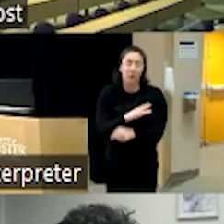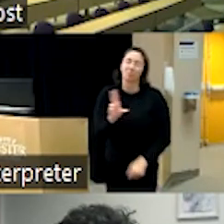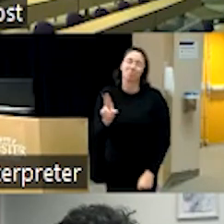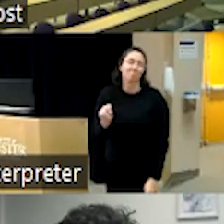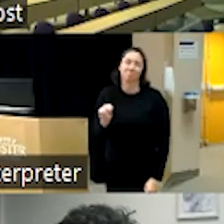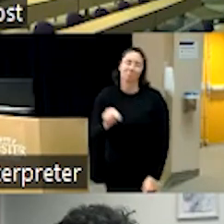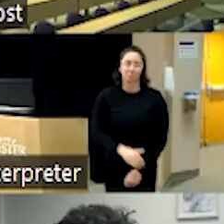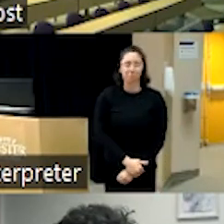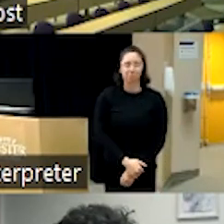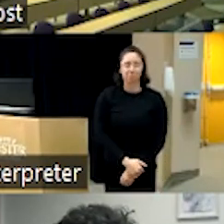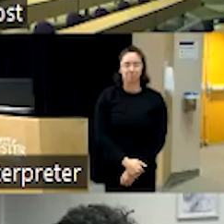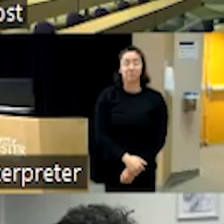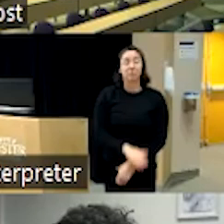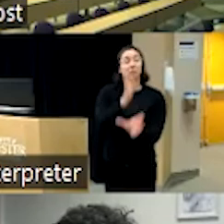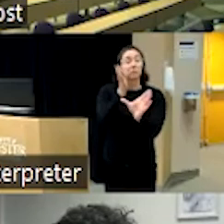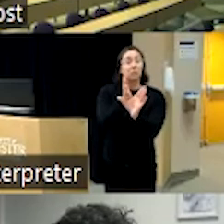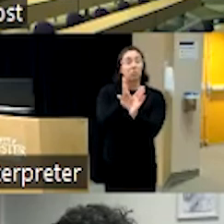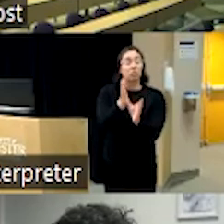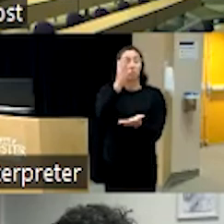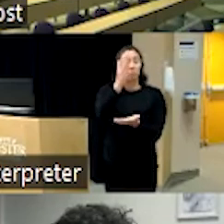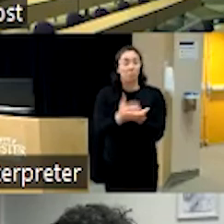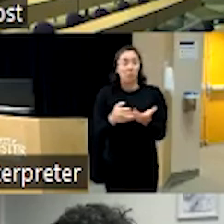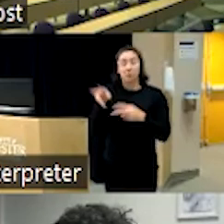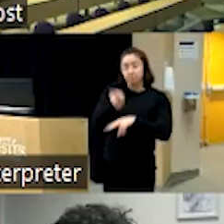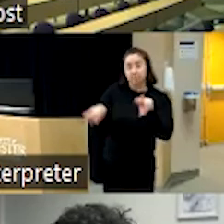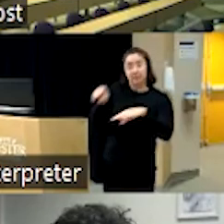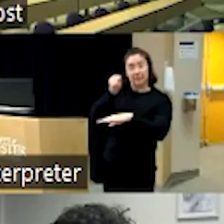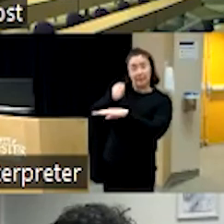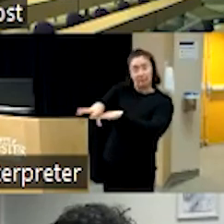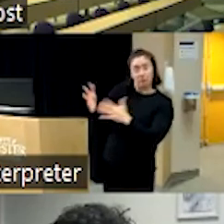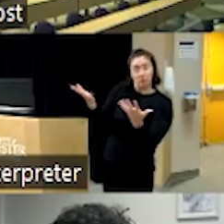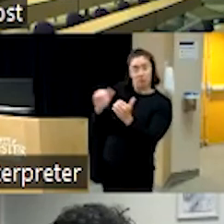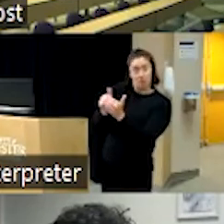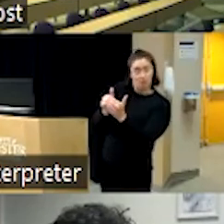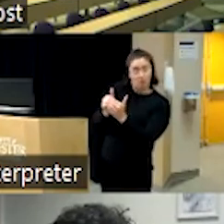um the psychological part is looks into influencing factors the patient's concept